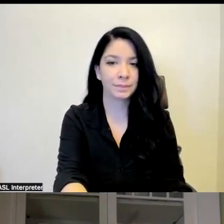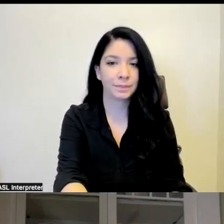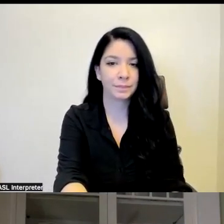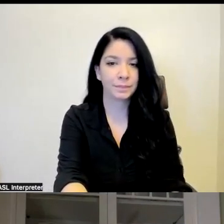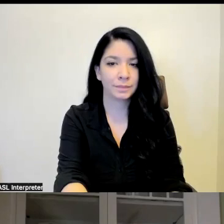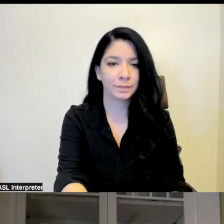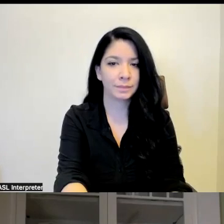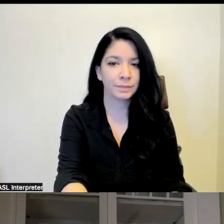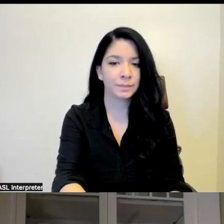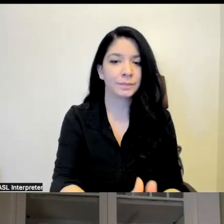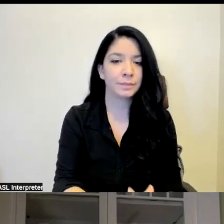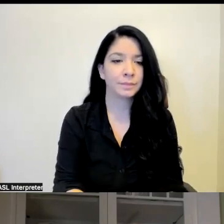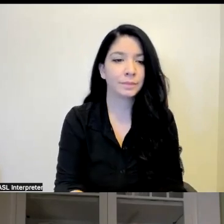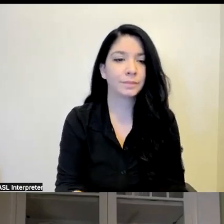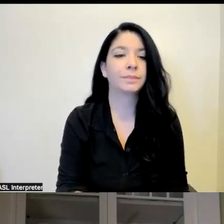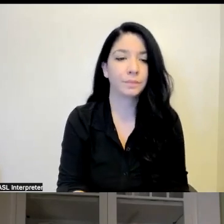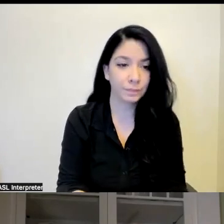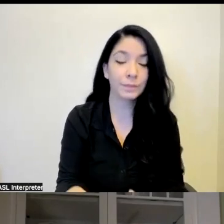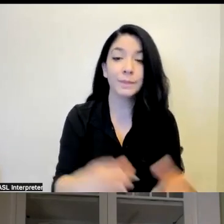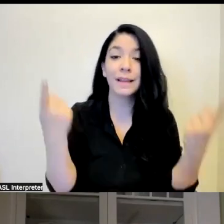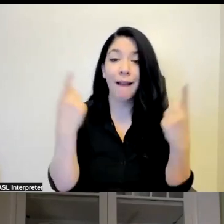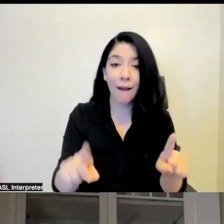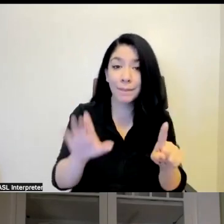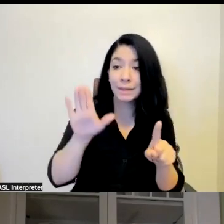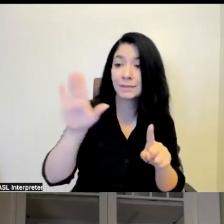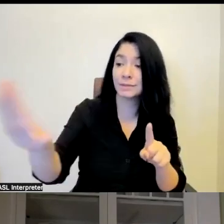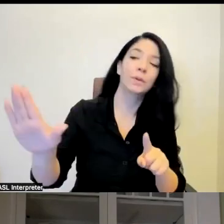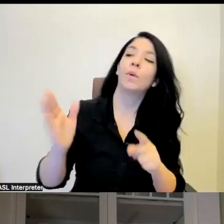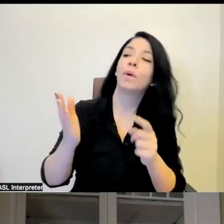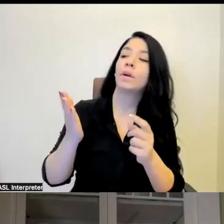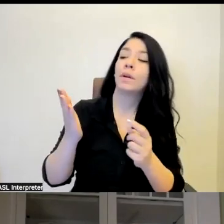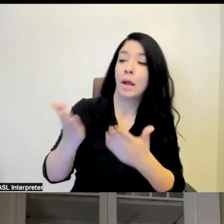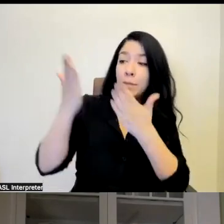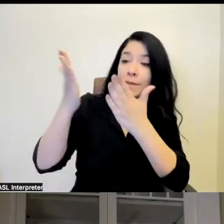to work with your healthcare provider and file the formal complaint and you are still getting denied,